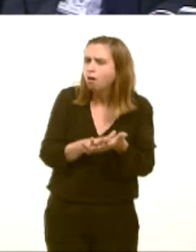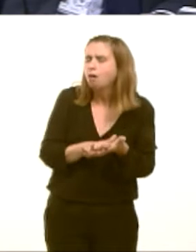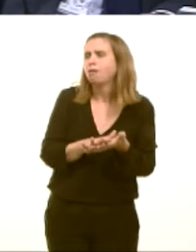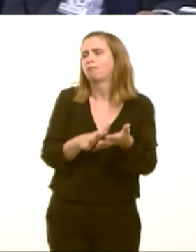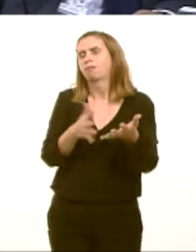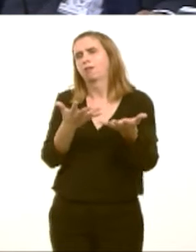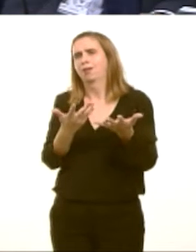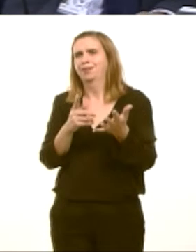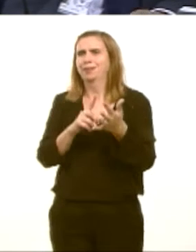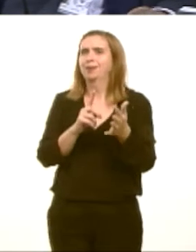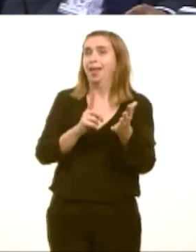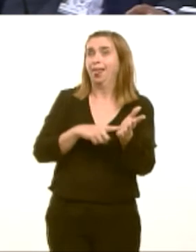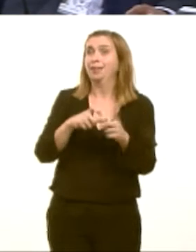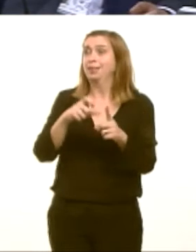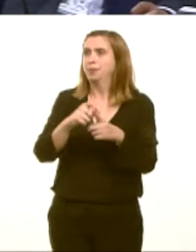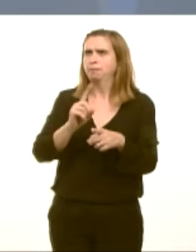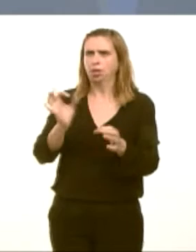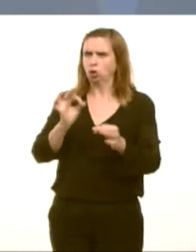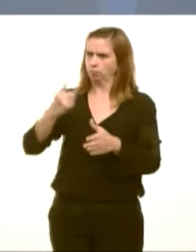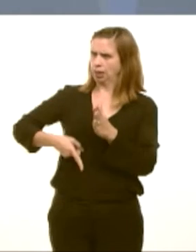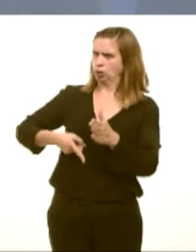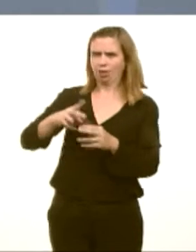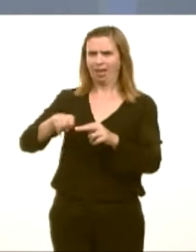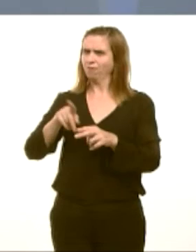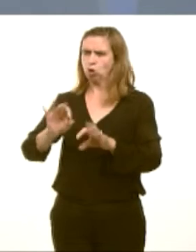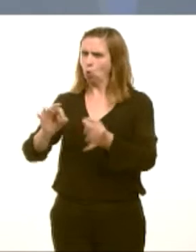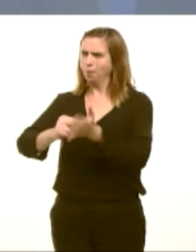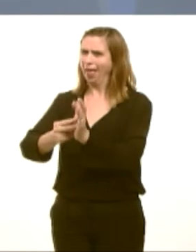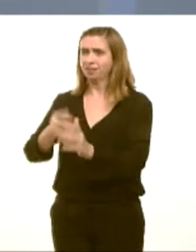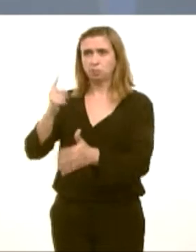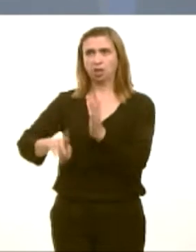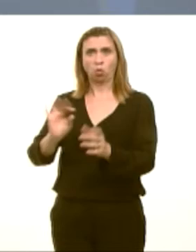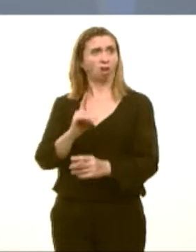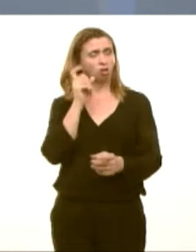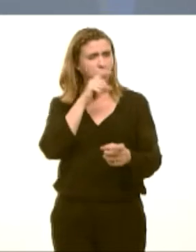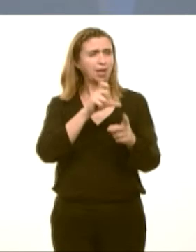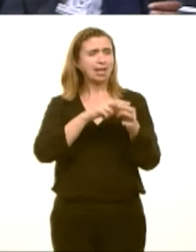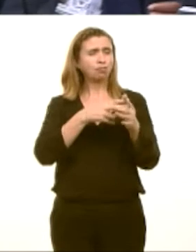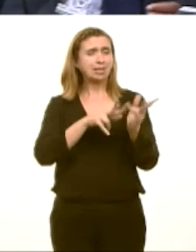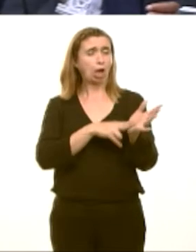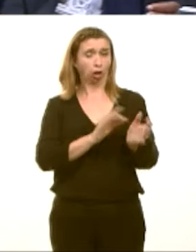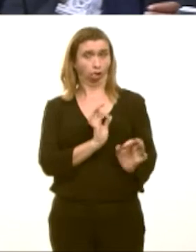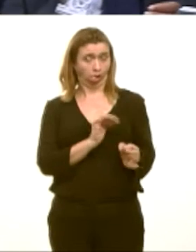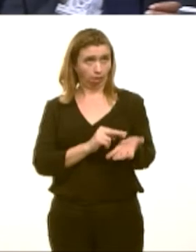development plans and LDPsóbut no sanction if plans were not produced. Ceredigion, if I remember, didnít have a planóif it ever had a plan; but, certainly,